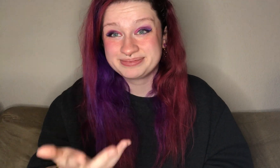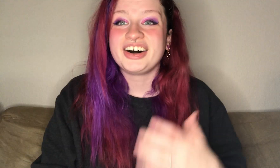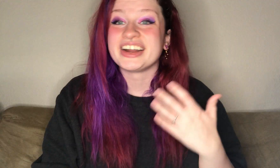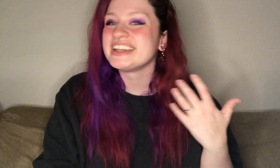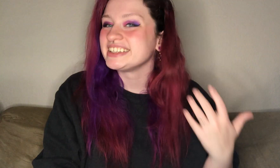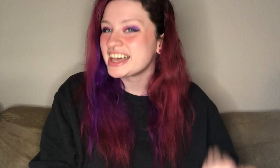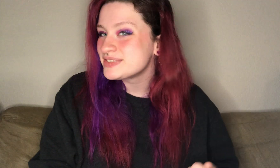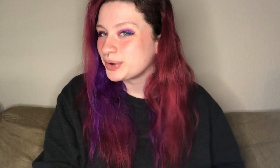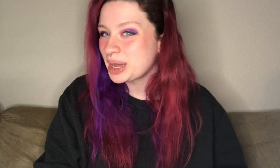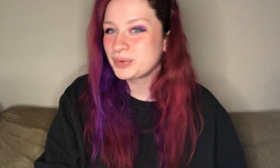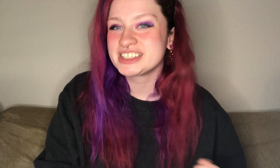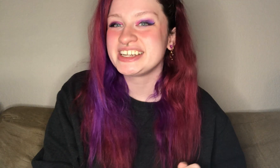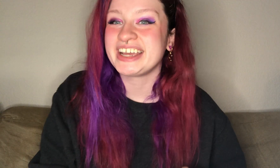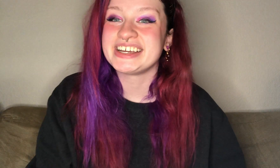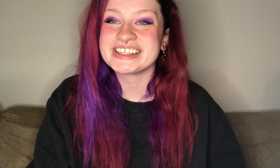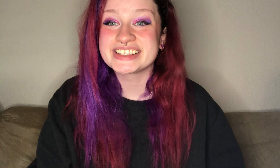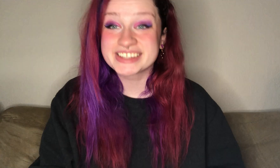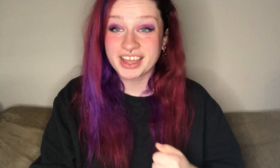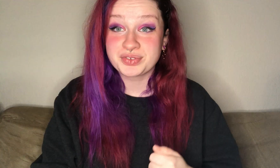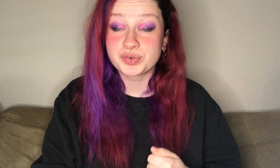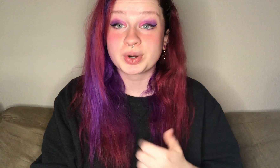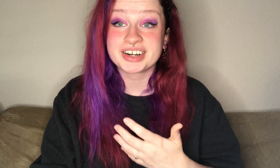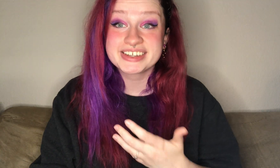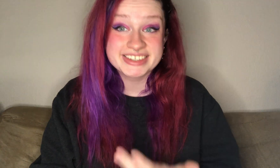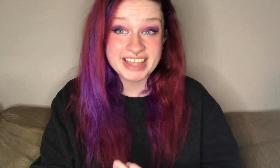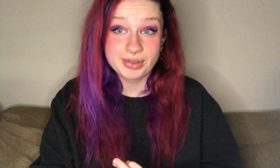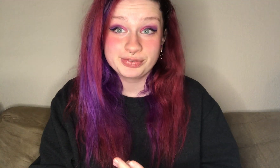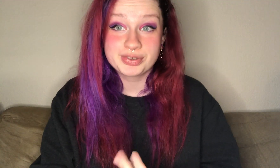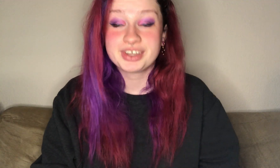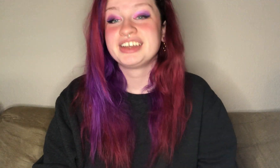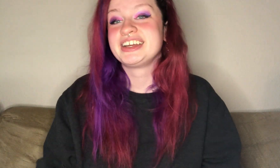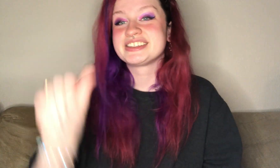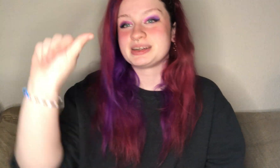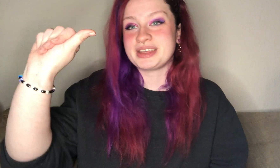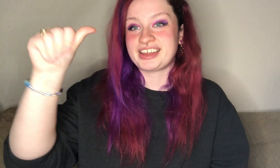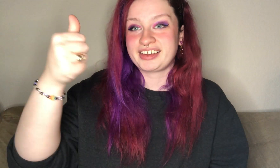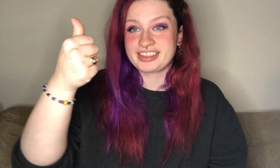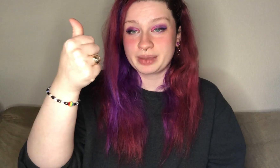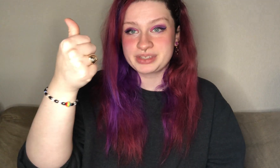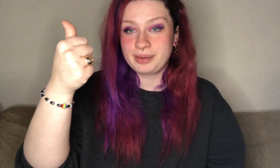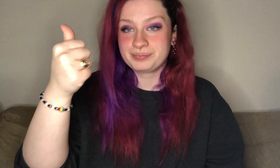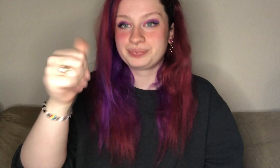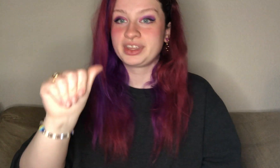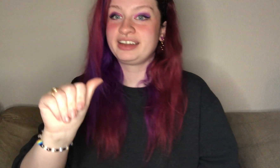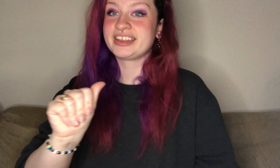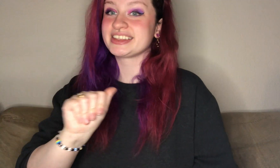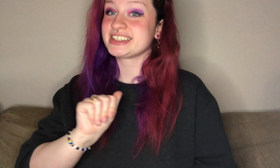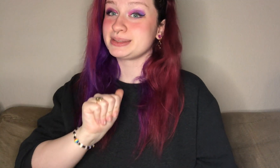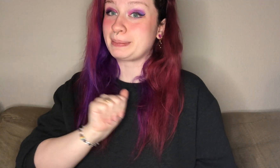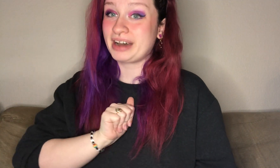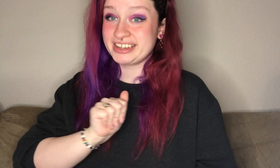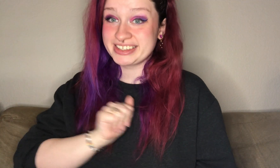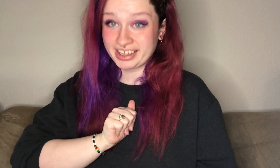all right and the last vocab word today is the sign for self it's going to be thumbs up this is myself